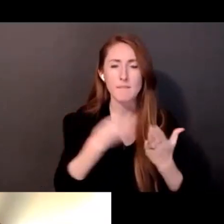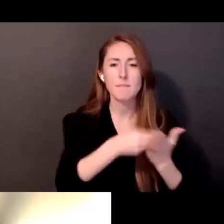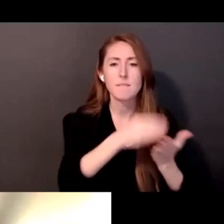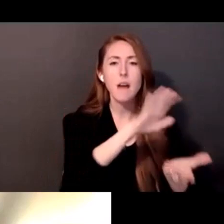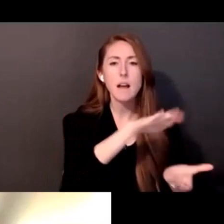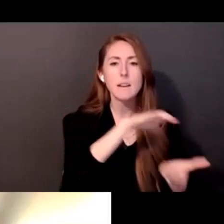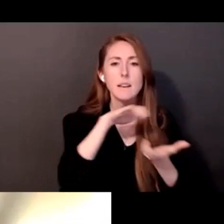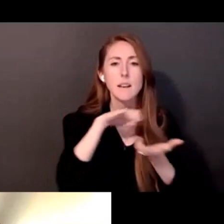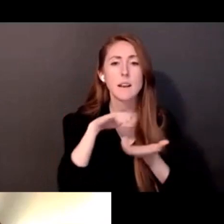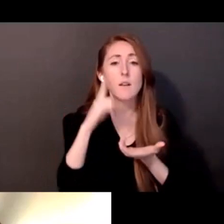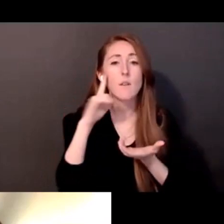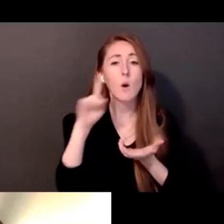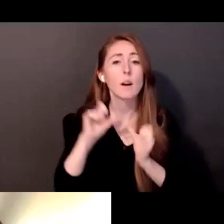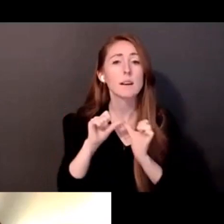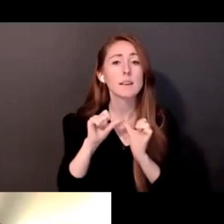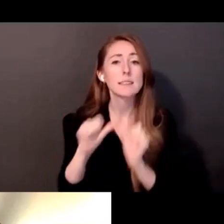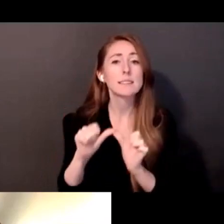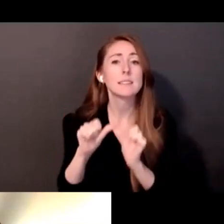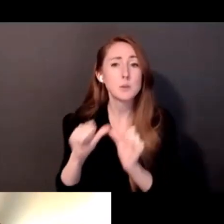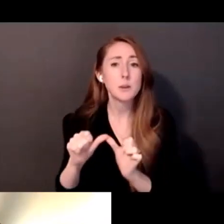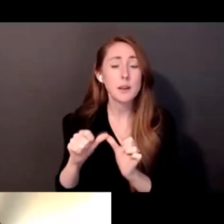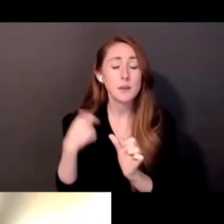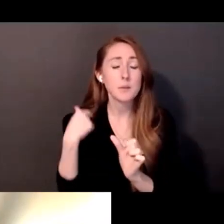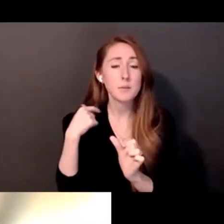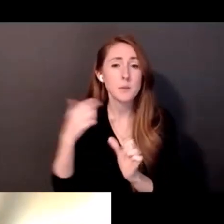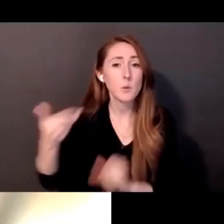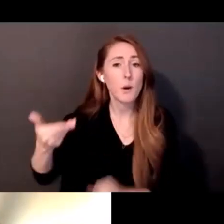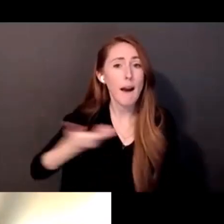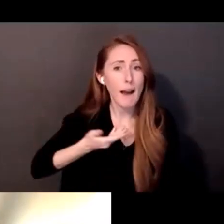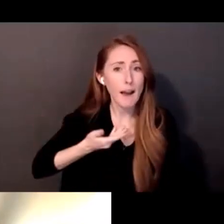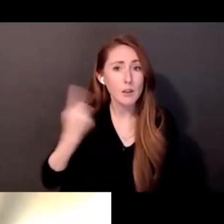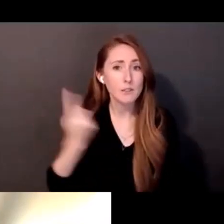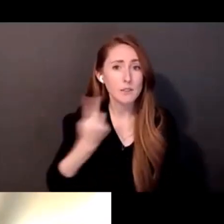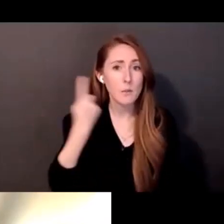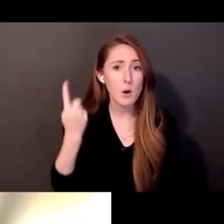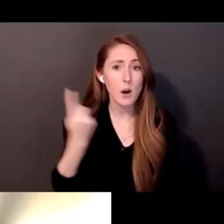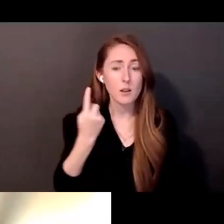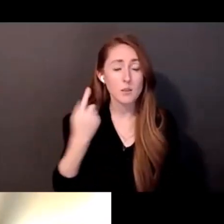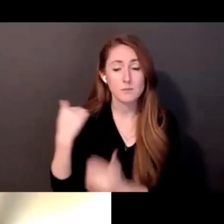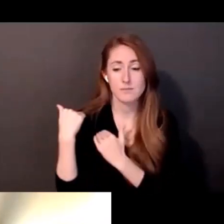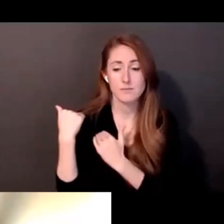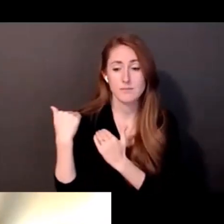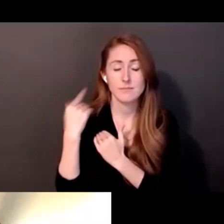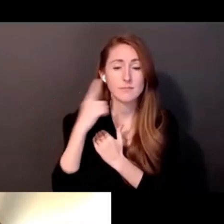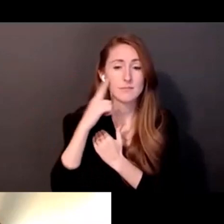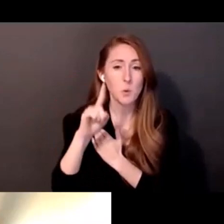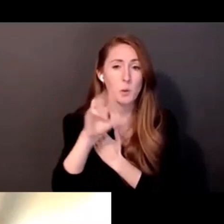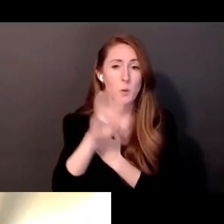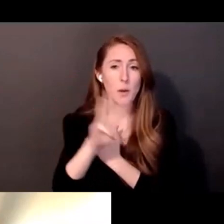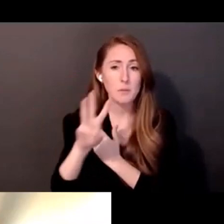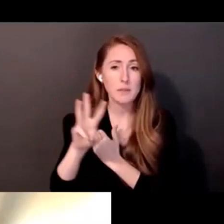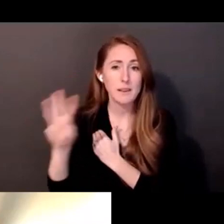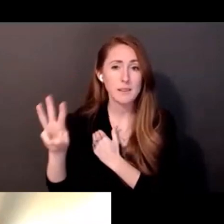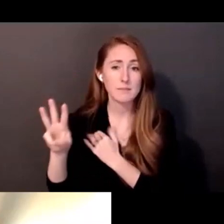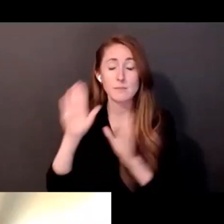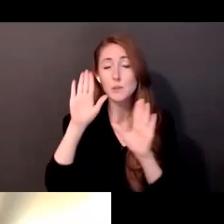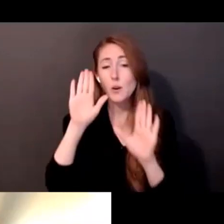to hire someone to be responsible for this website. So this was awesome, and they will